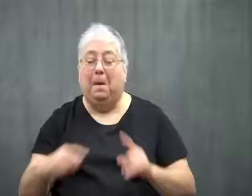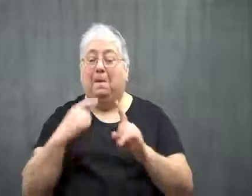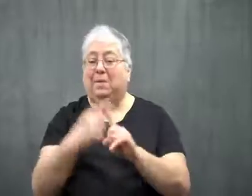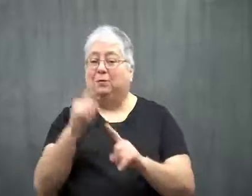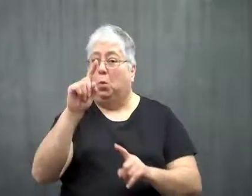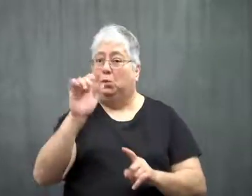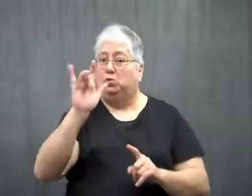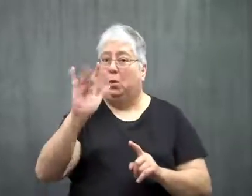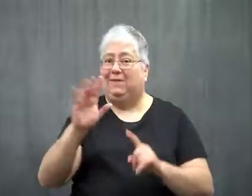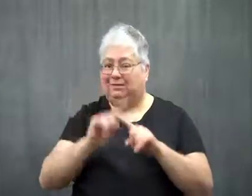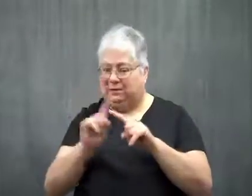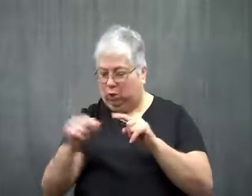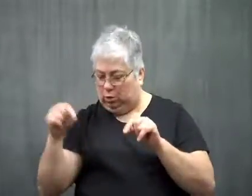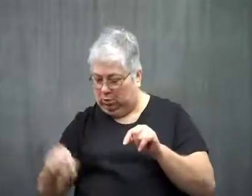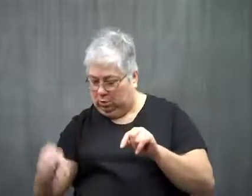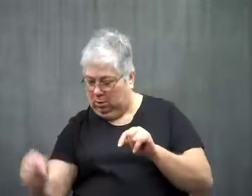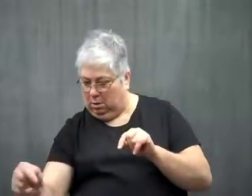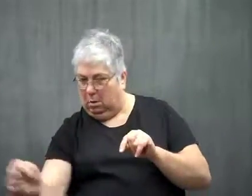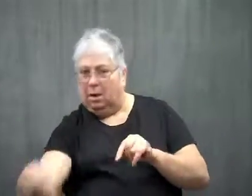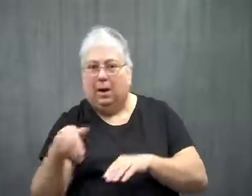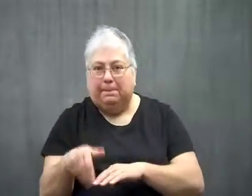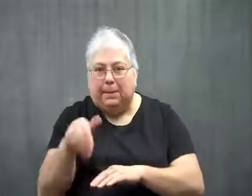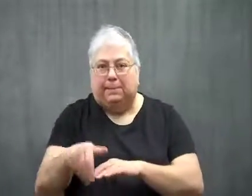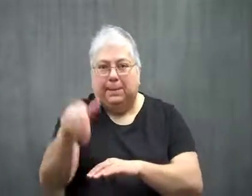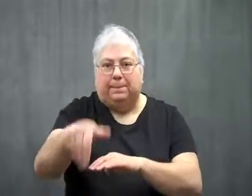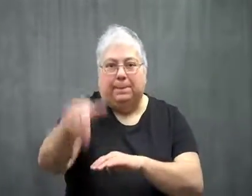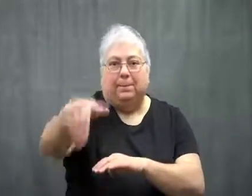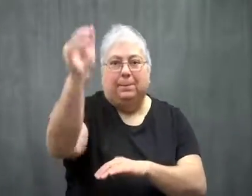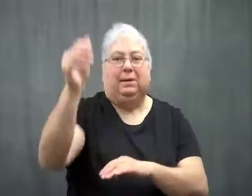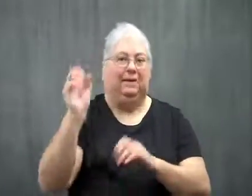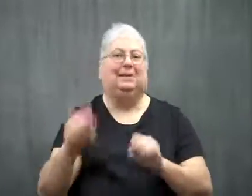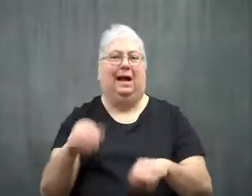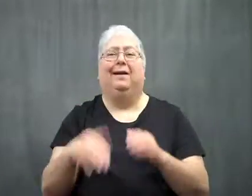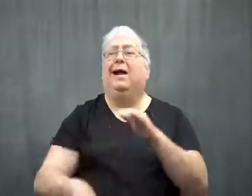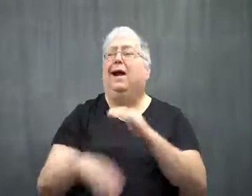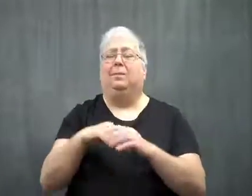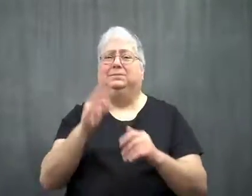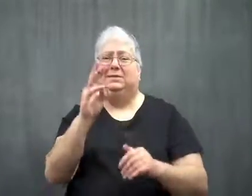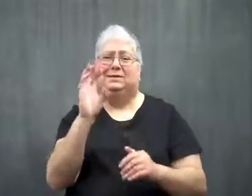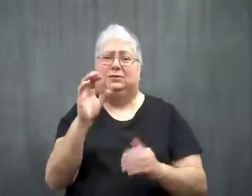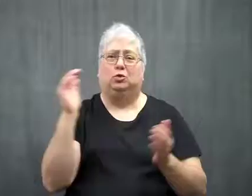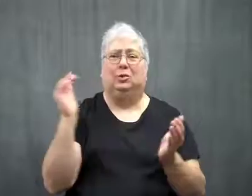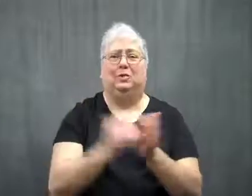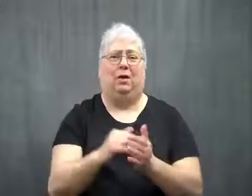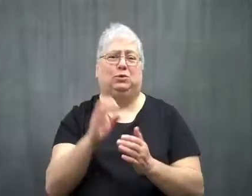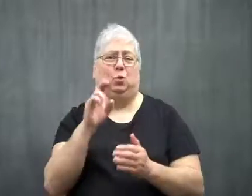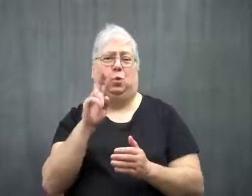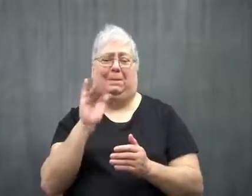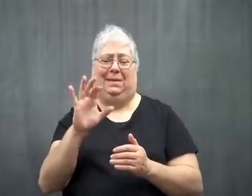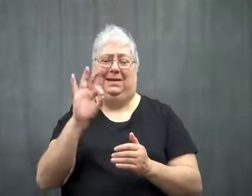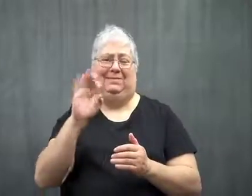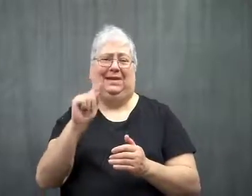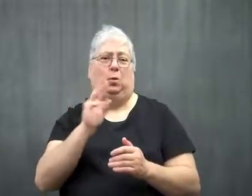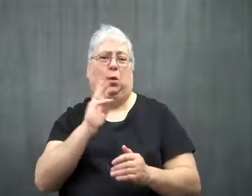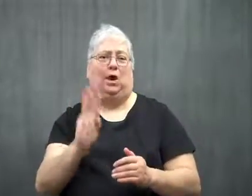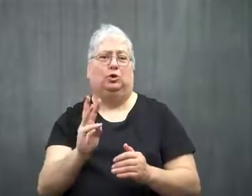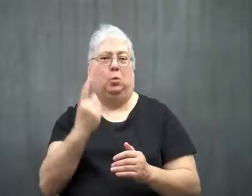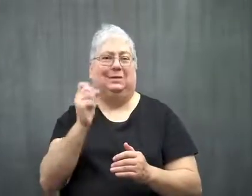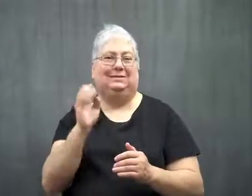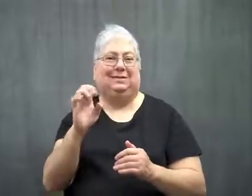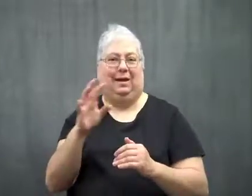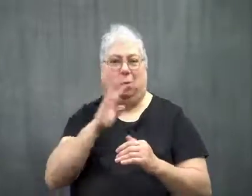There are also 125 gated openings that will permit up to 600,000 cubic feet per second of water